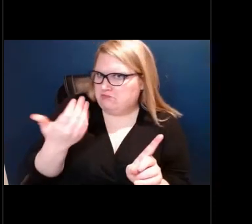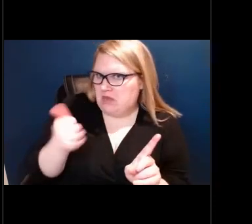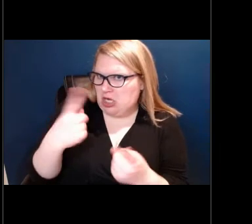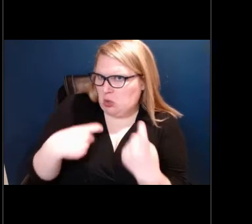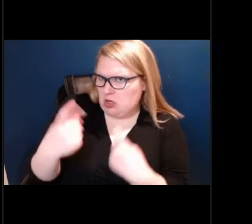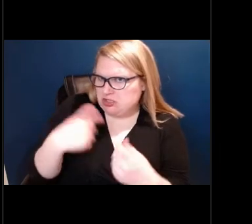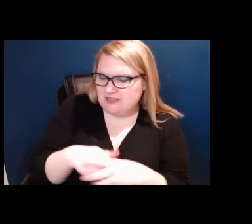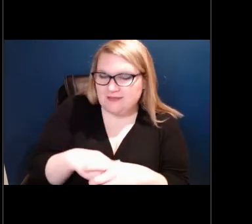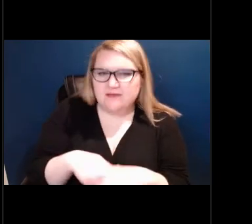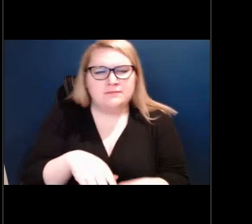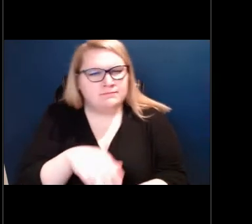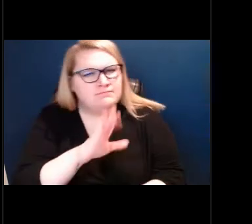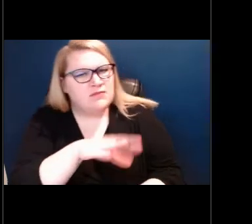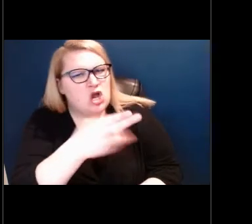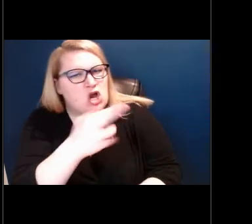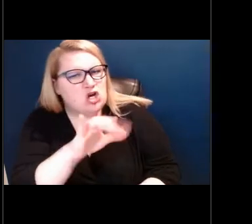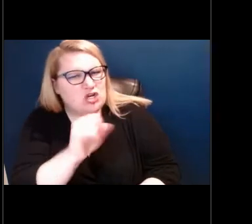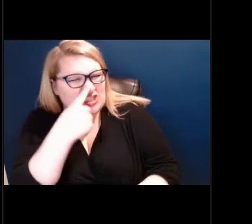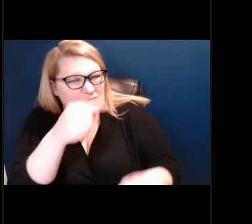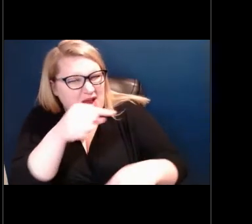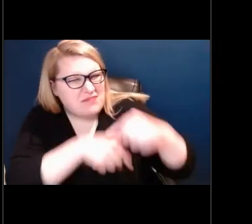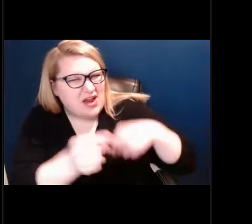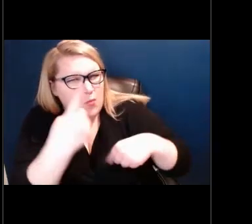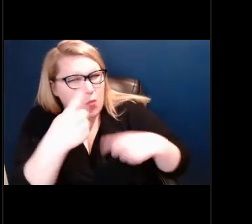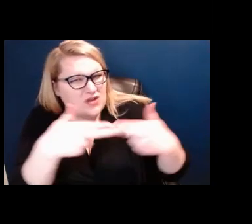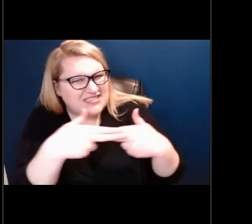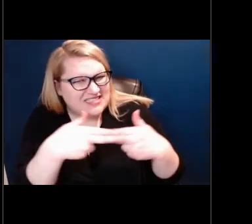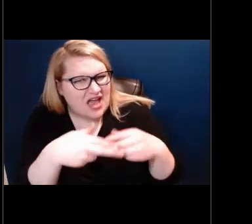one slide, Chris, for Jesse, I think you were mentioning